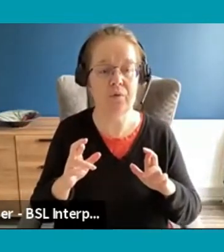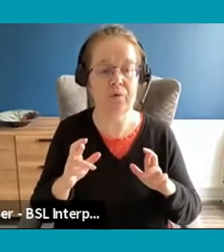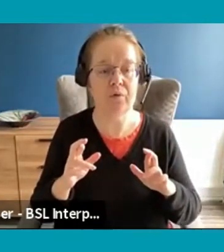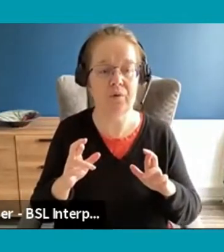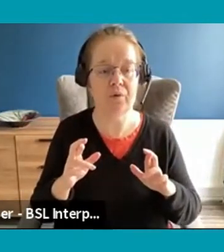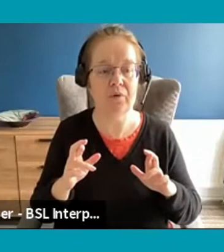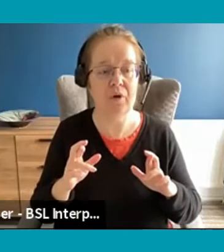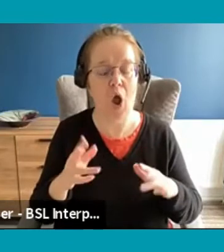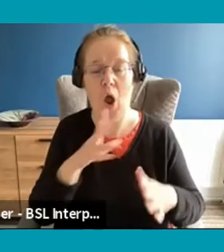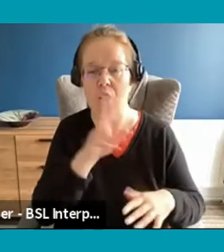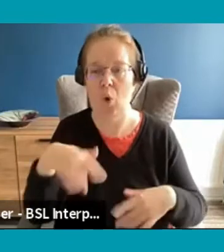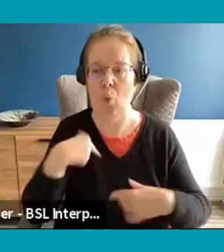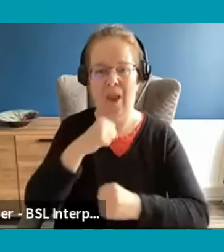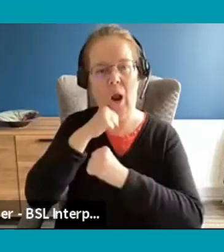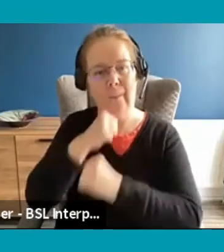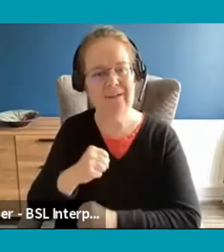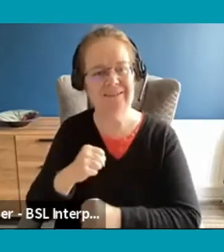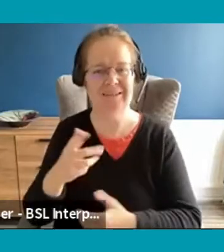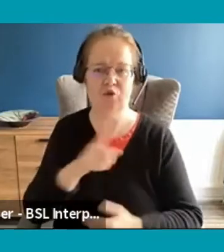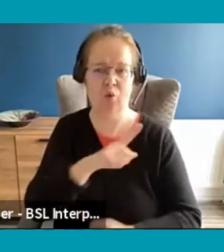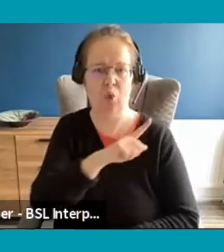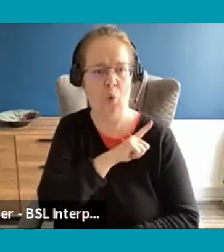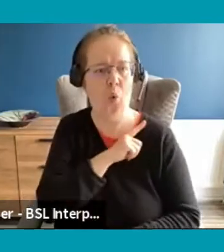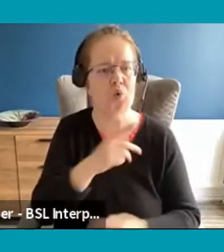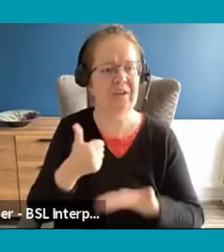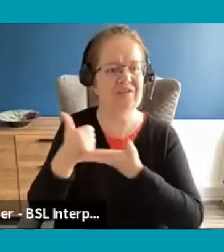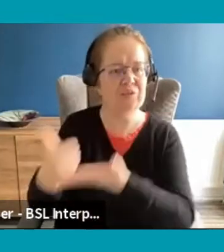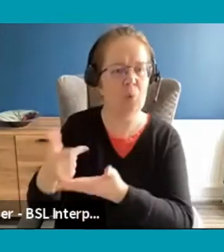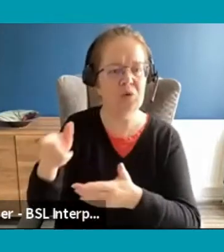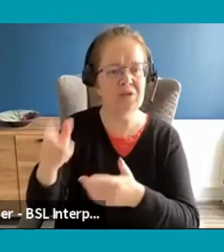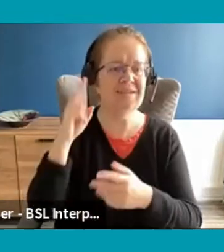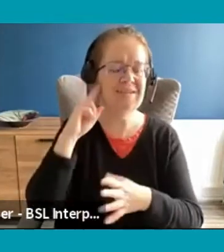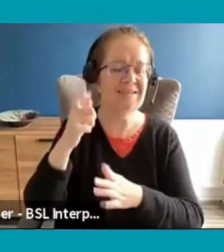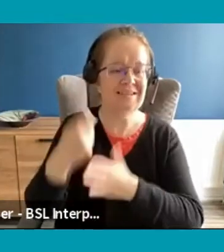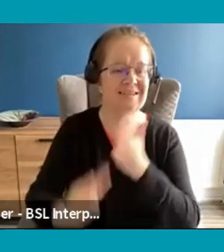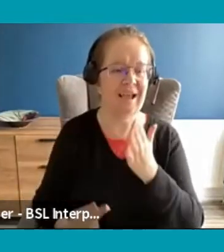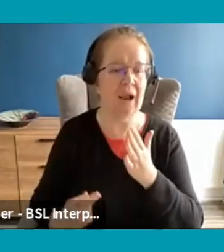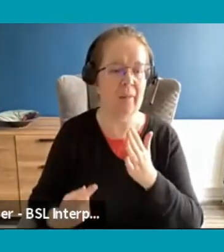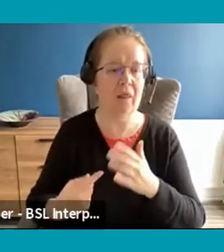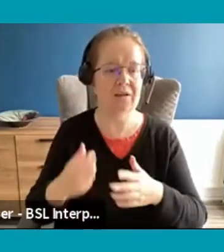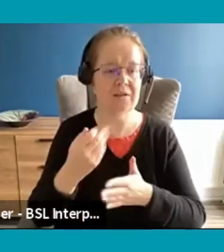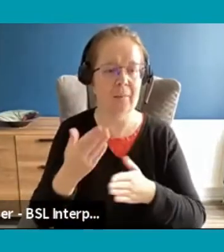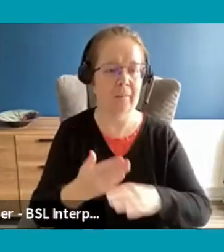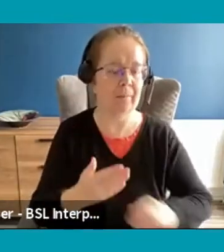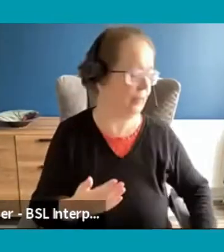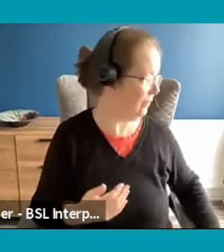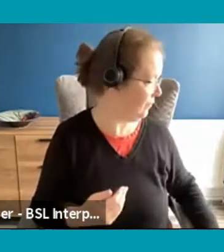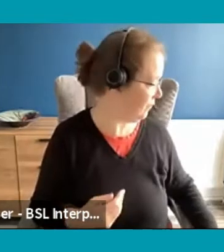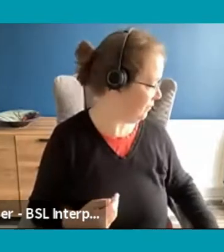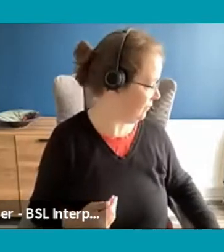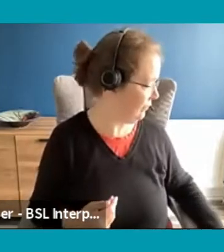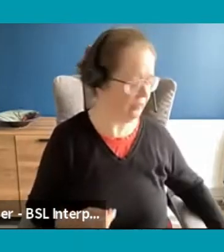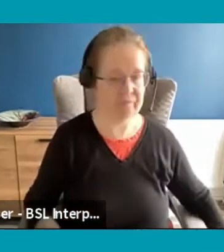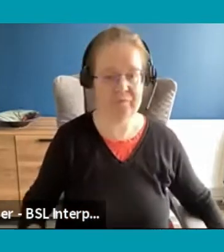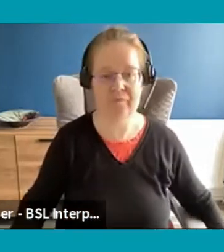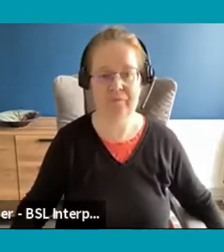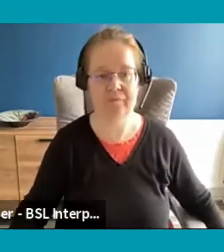cause to helping disabled people. We made a number of commitments and we're working hard to to uphold those. And, you know, we're we're on a